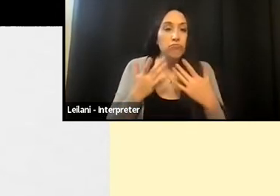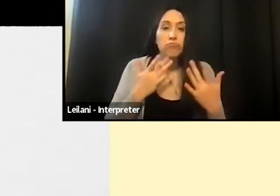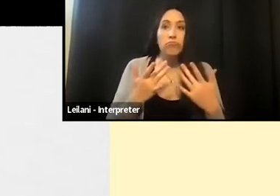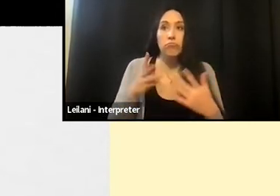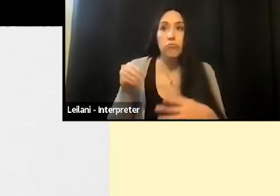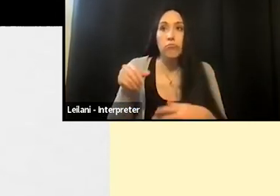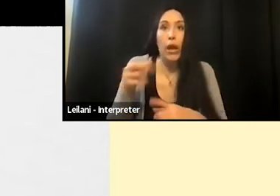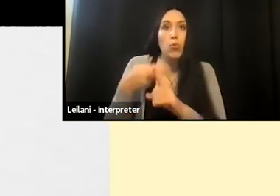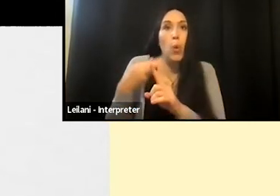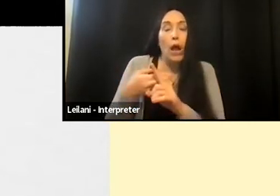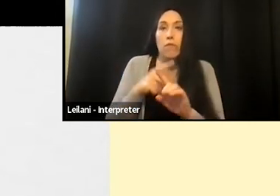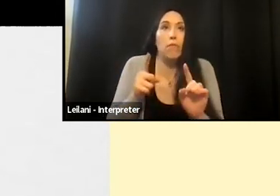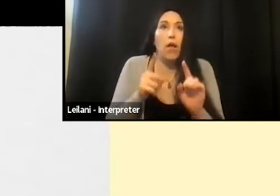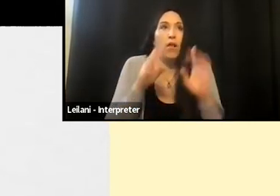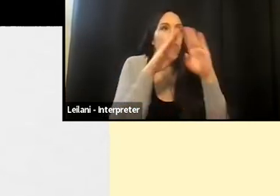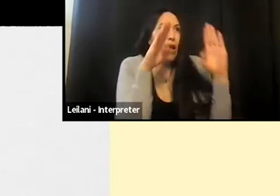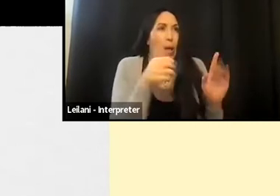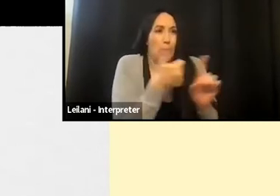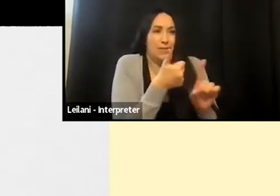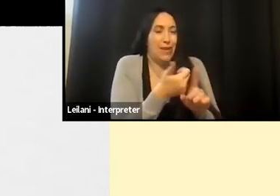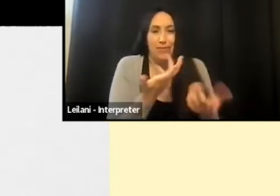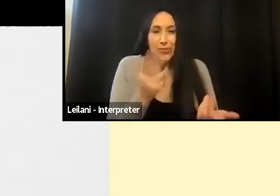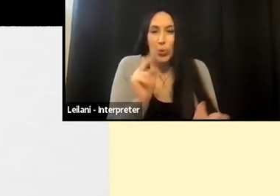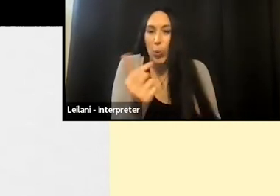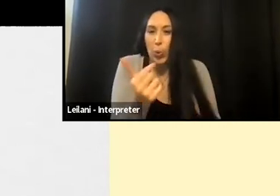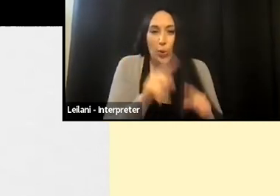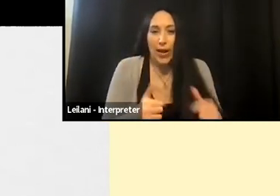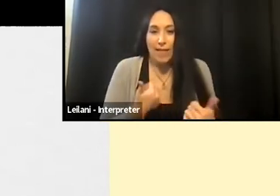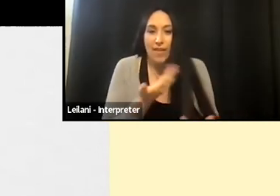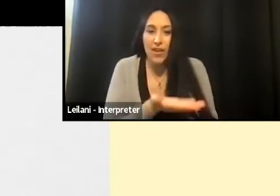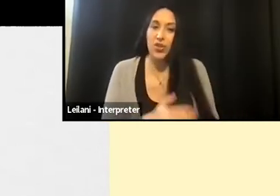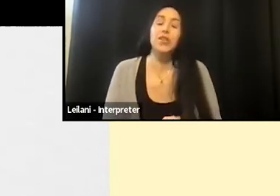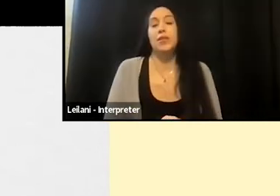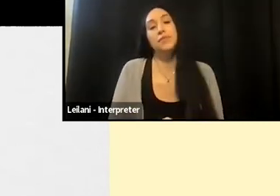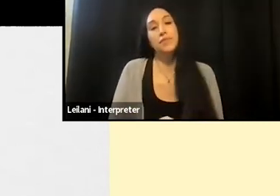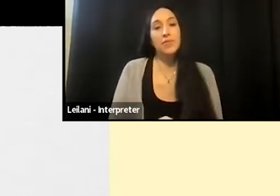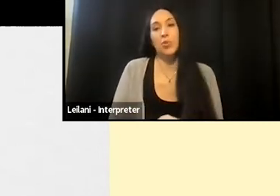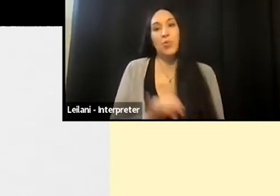to the best of their ability, right? So this is some of the aspects of the crisis that we're really seeing in Miami